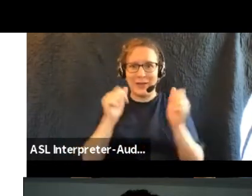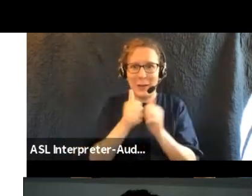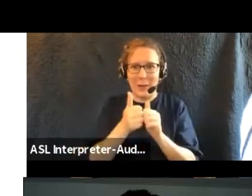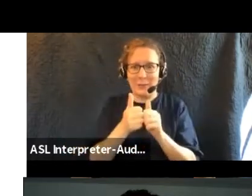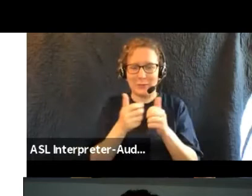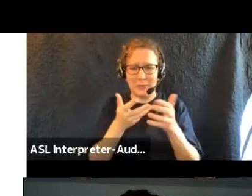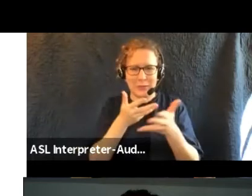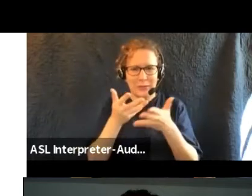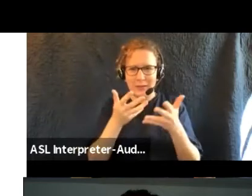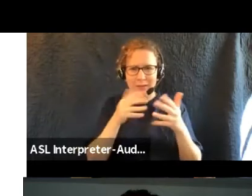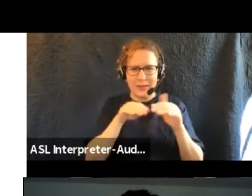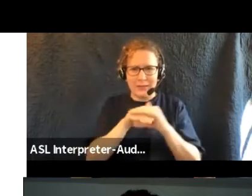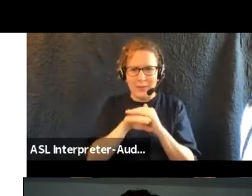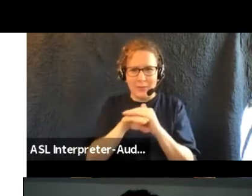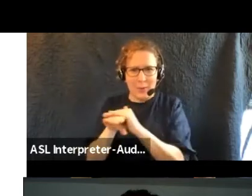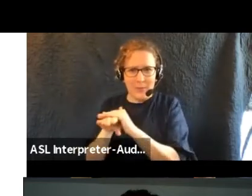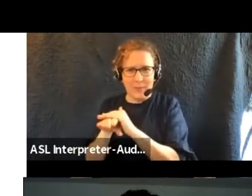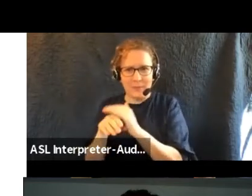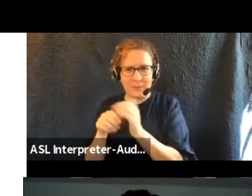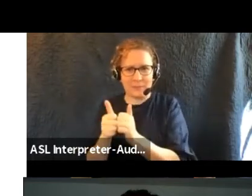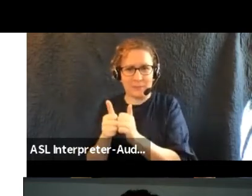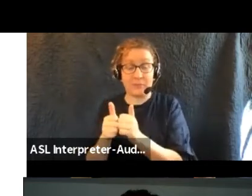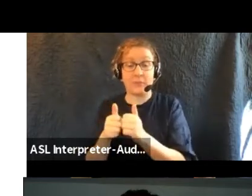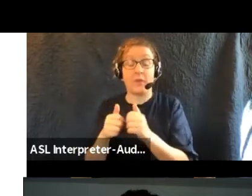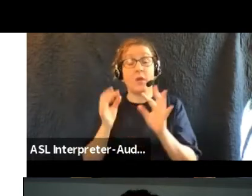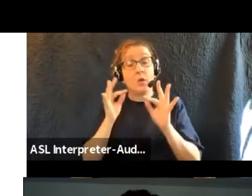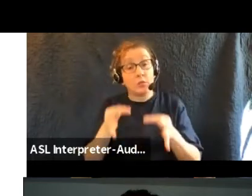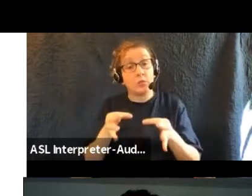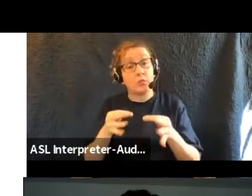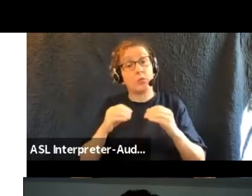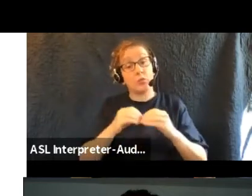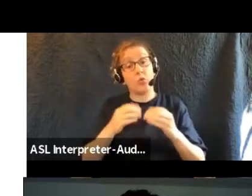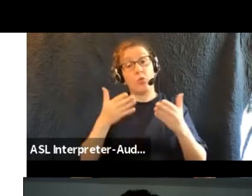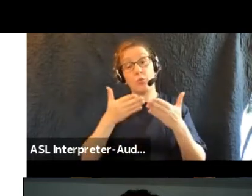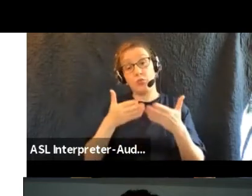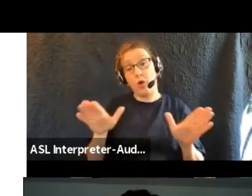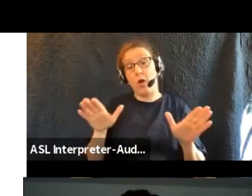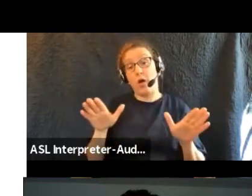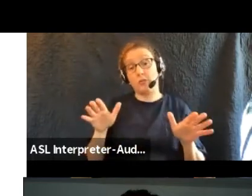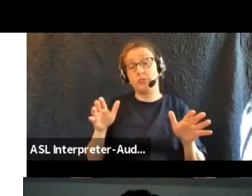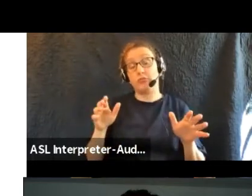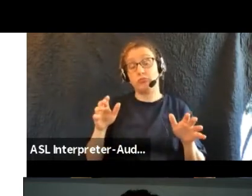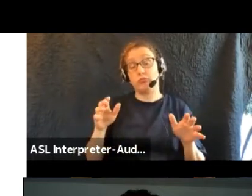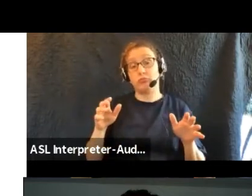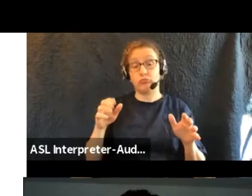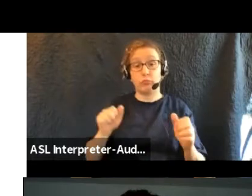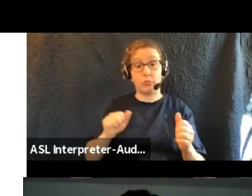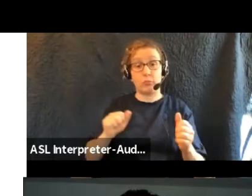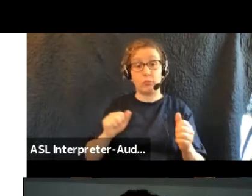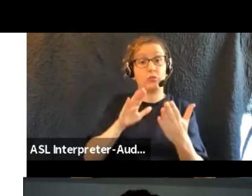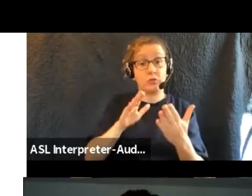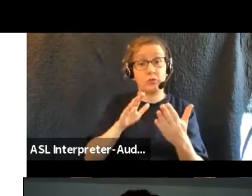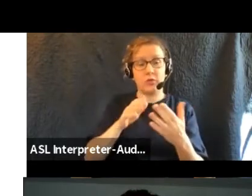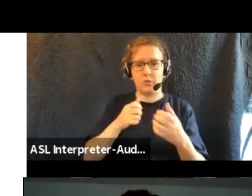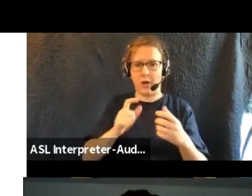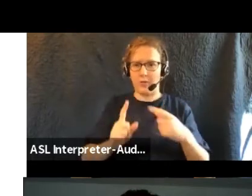it all accessible. We decided to take a more broad strokes approach and really try and proactively develop the